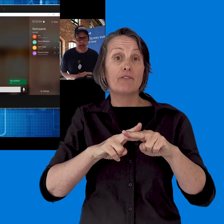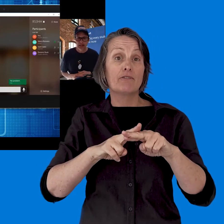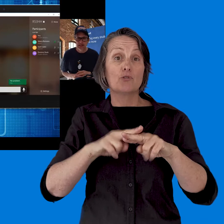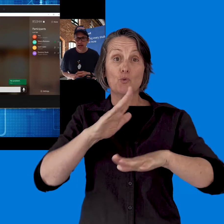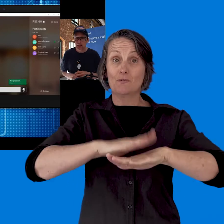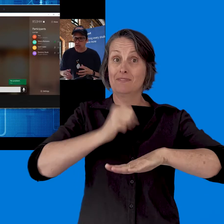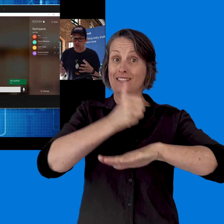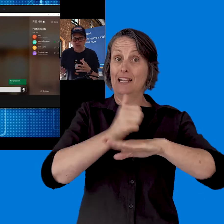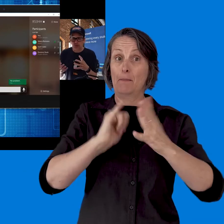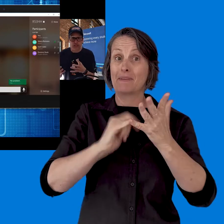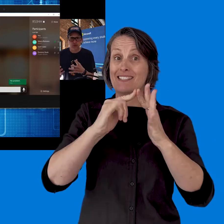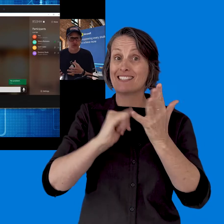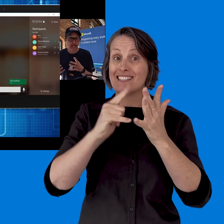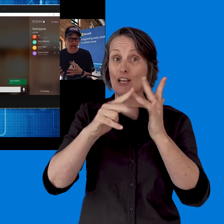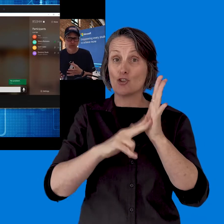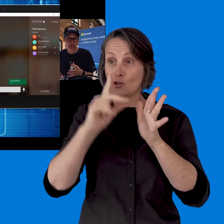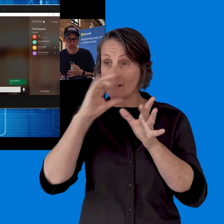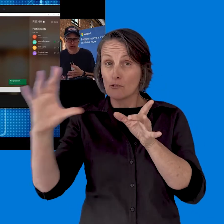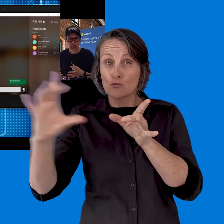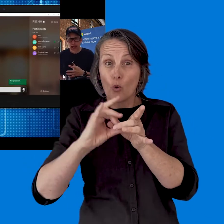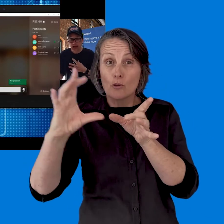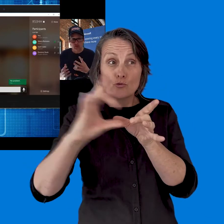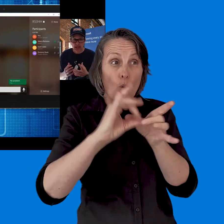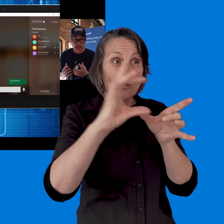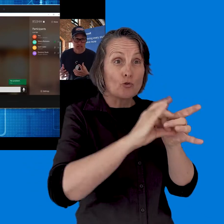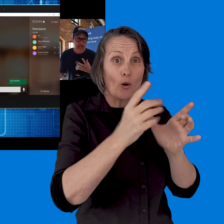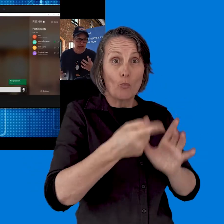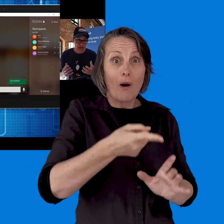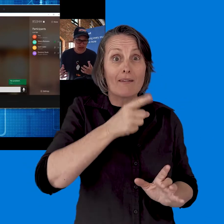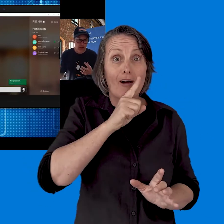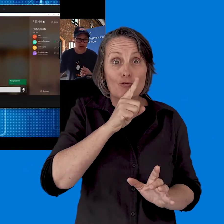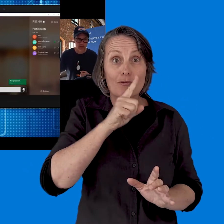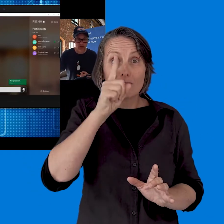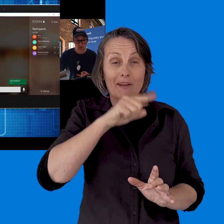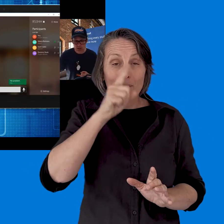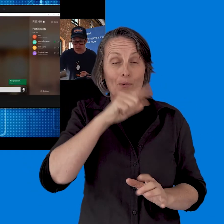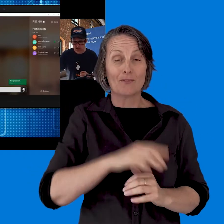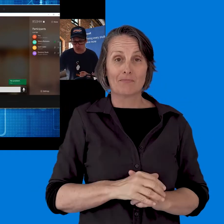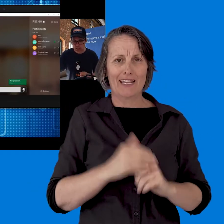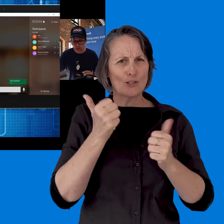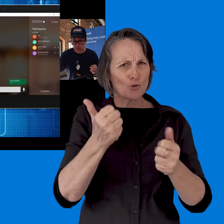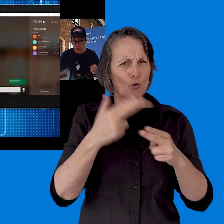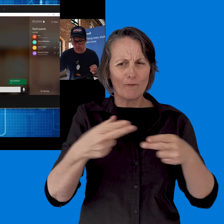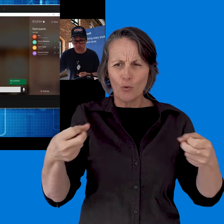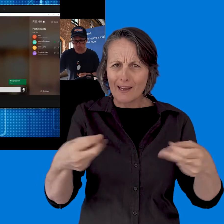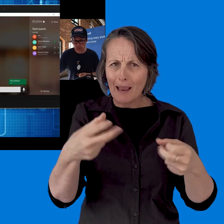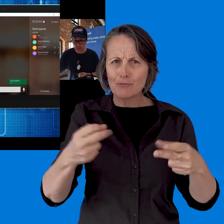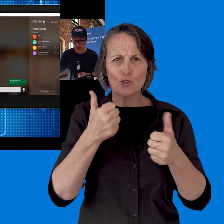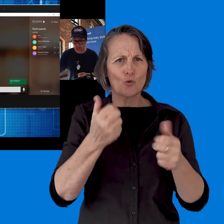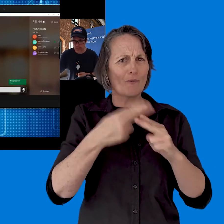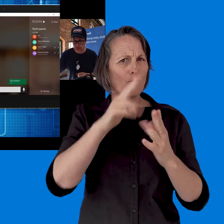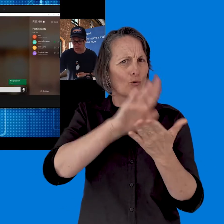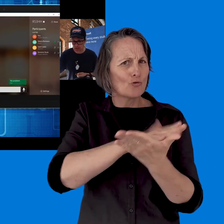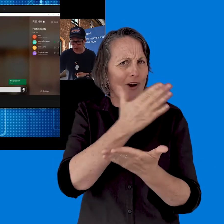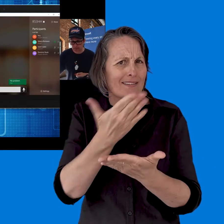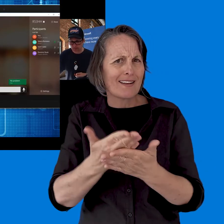And it's really good for captioning and translating in that kind of thing as well. So please remember and jump in and have a look at that.